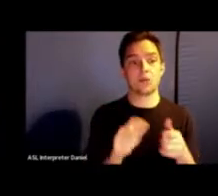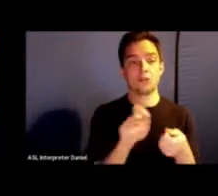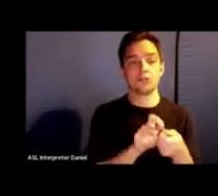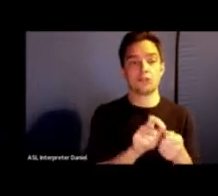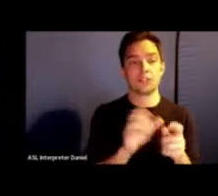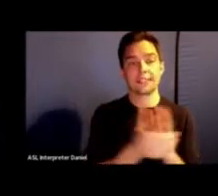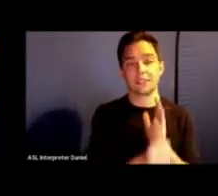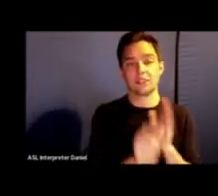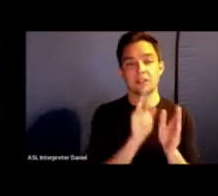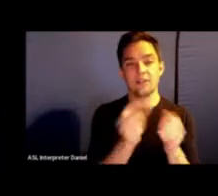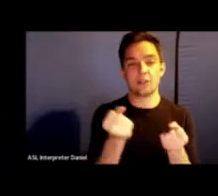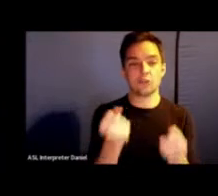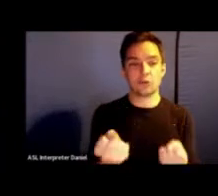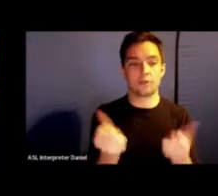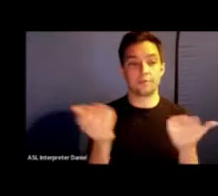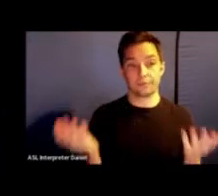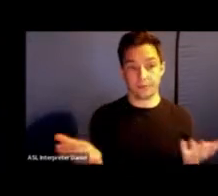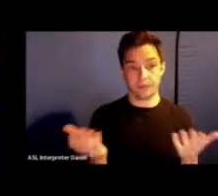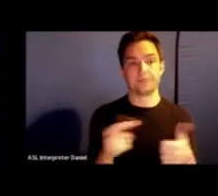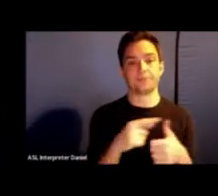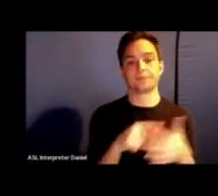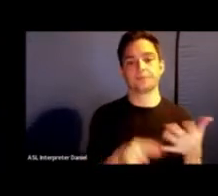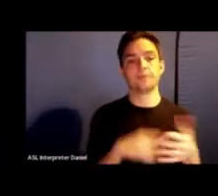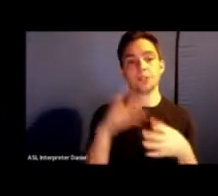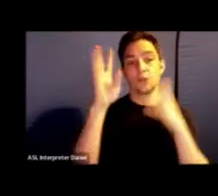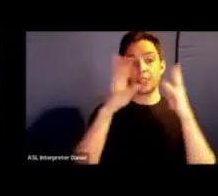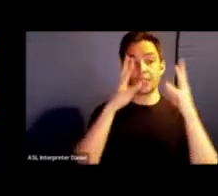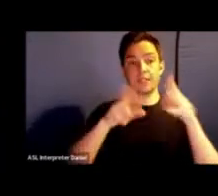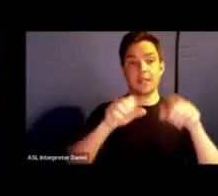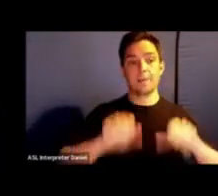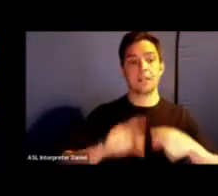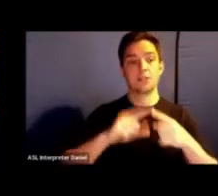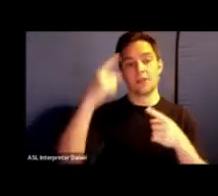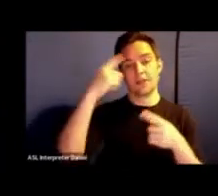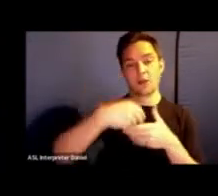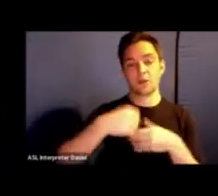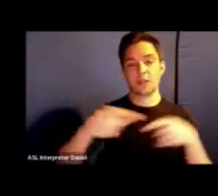very strong. These skills include creativity and the ability, ability to think